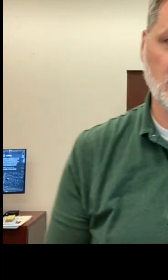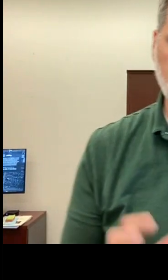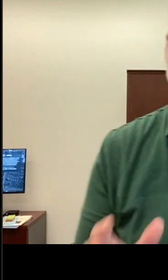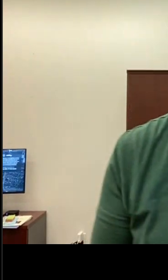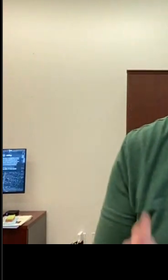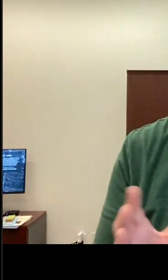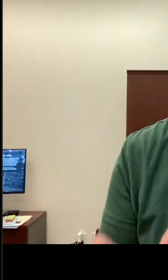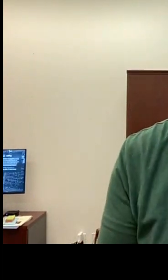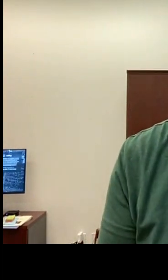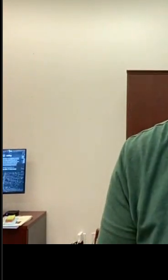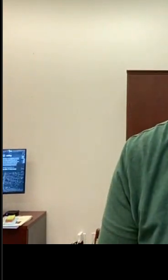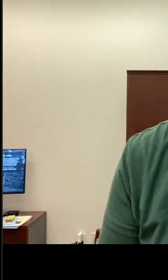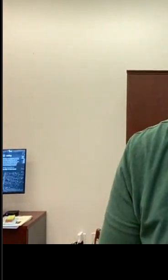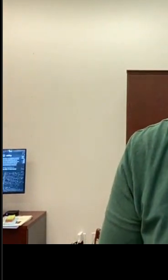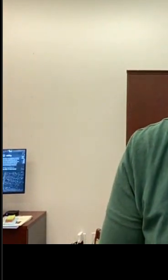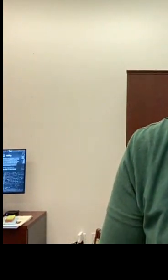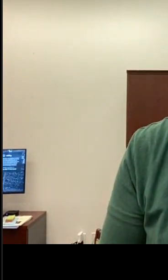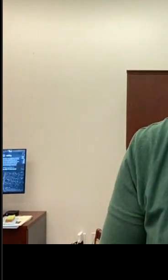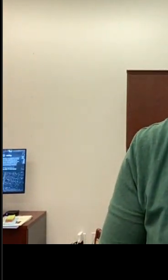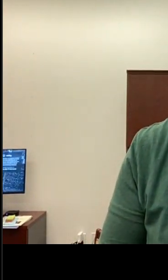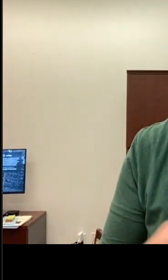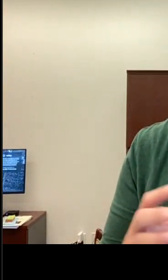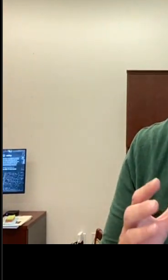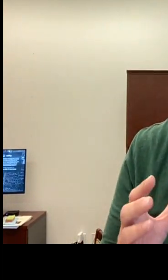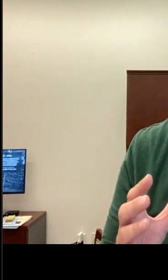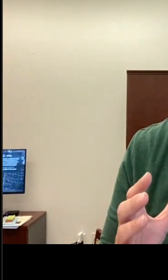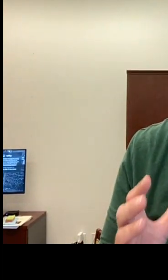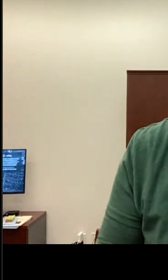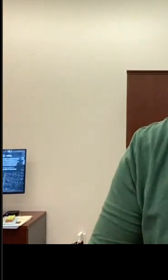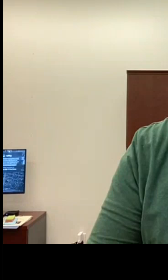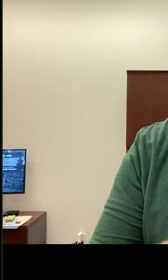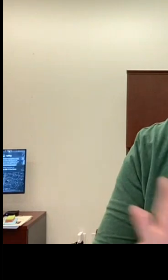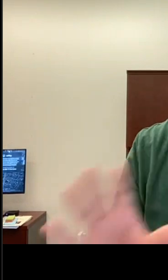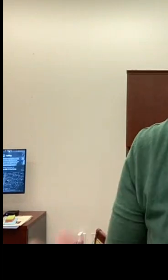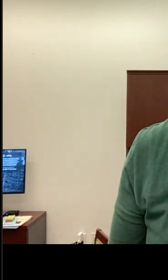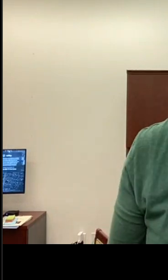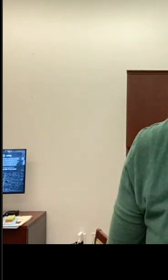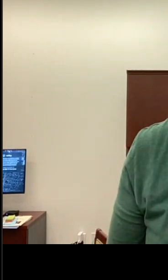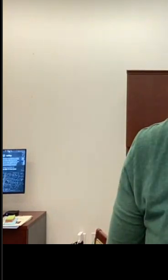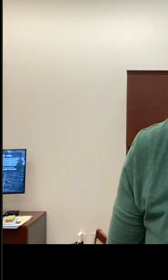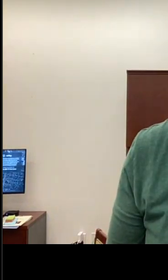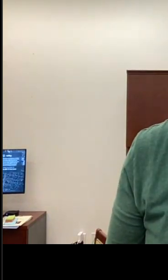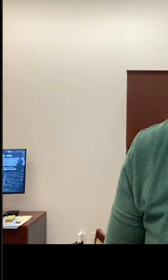"What can we do in the school to make sure all of these 10 aspects of belonging